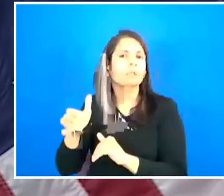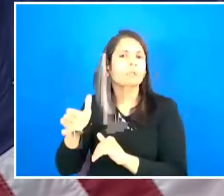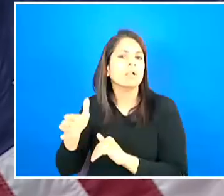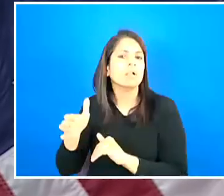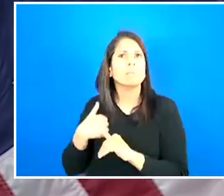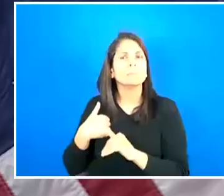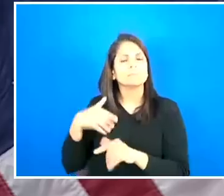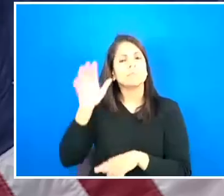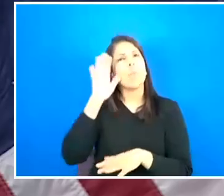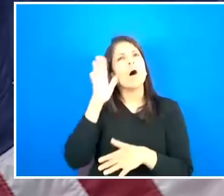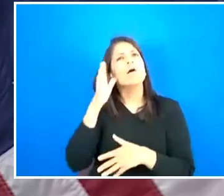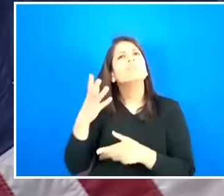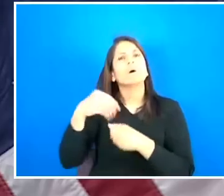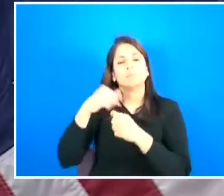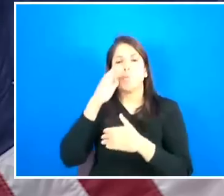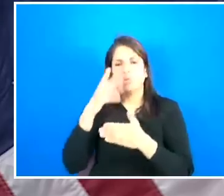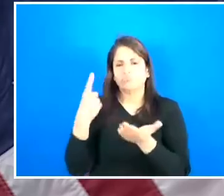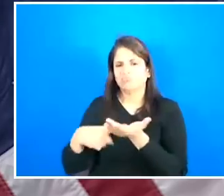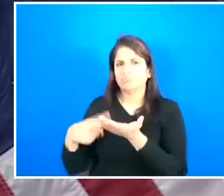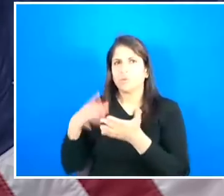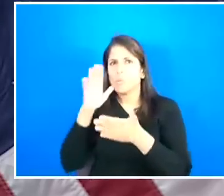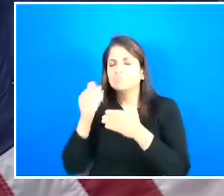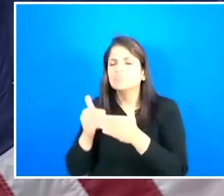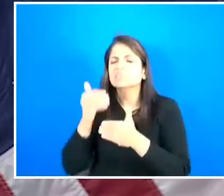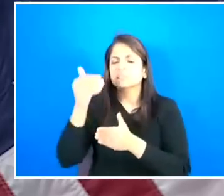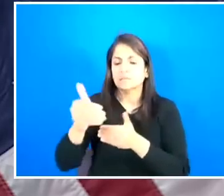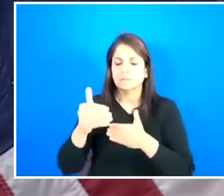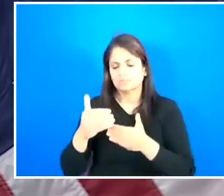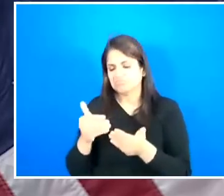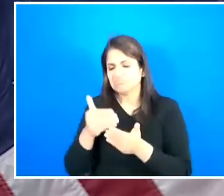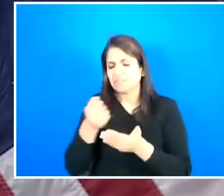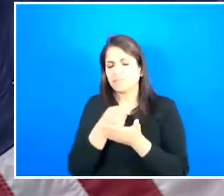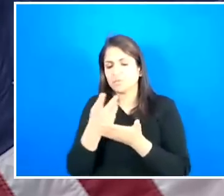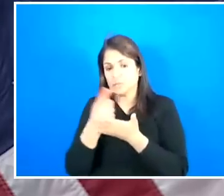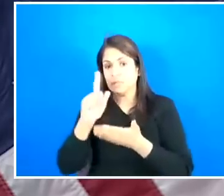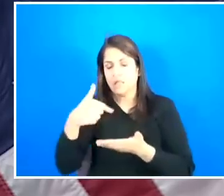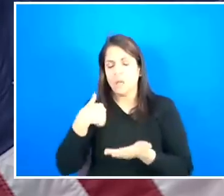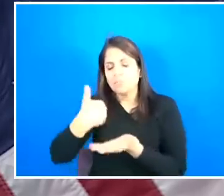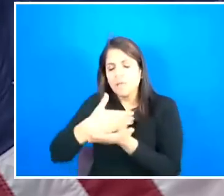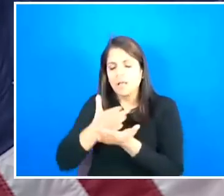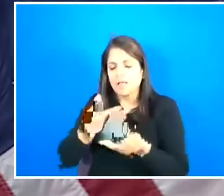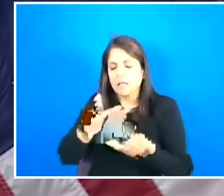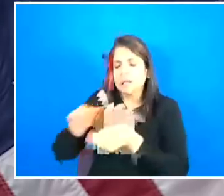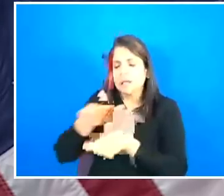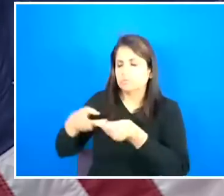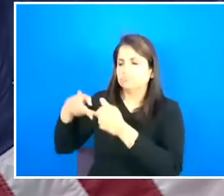OBVOUISLYIT 'S NEVER FUN TO TALK ABOUT ANY CUTS BUT EVERYTHING THAT HAS TO BE CUT WILL BE CUT